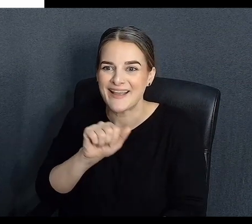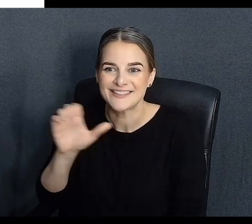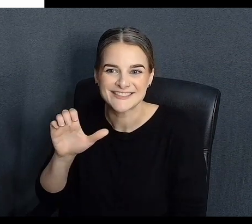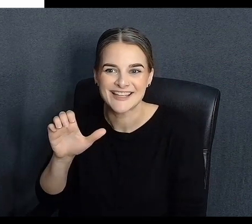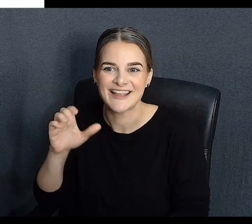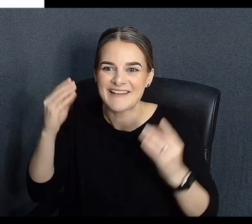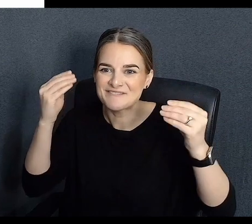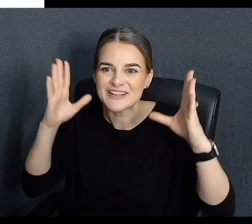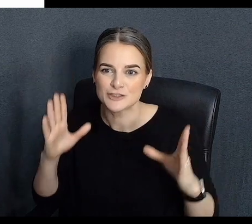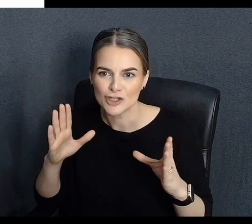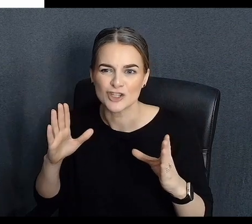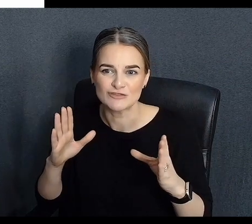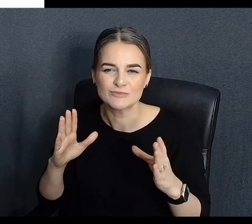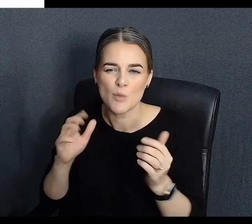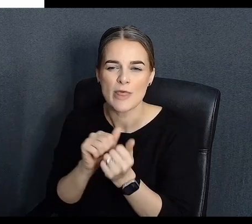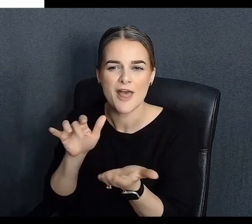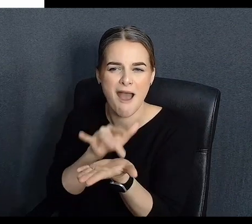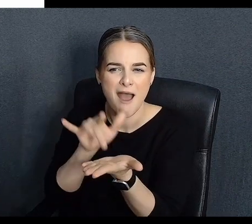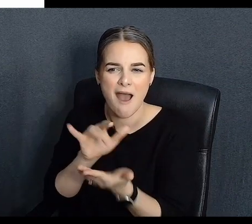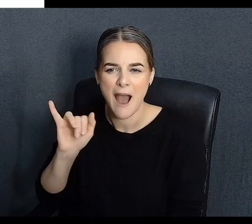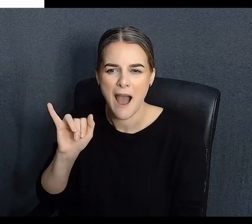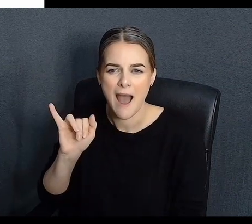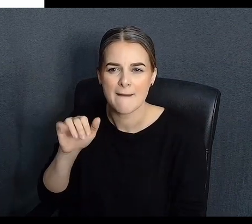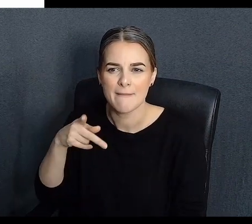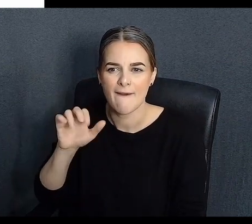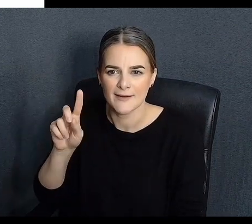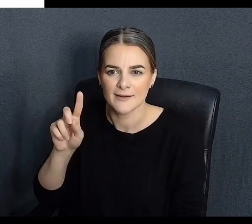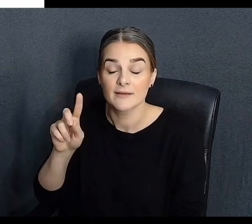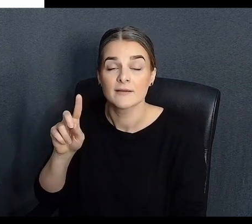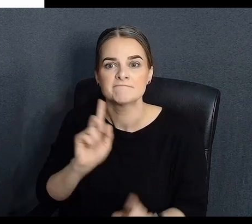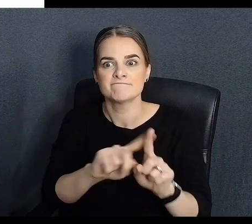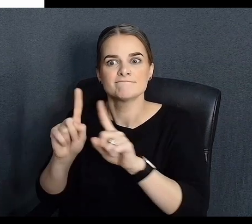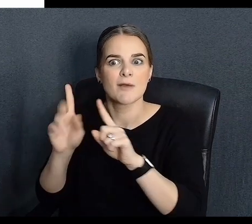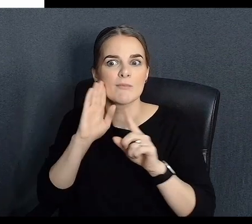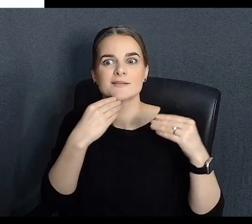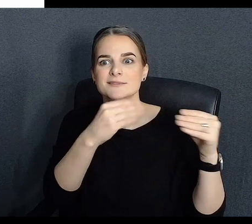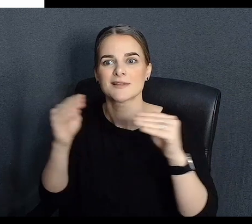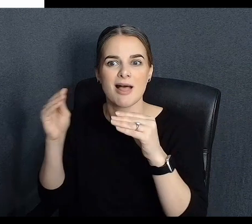Different vendors are going to sell iPad products. Basically, their bundled iPads are